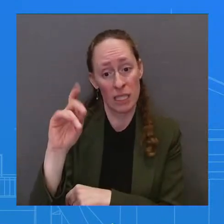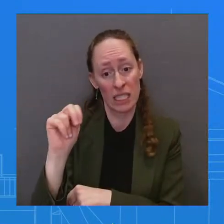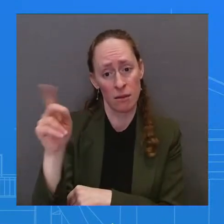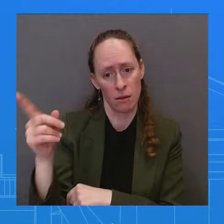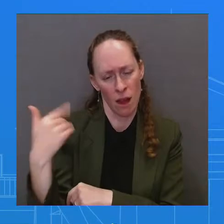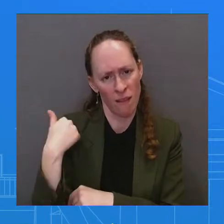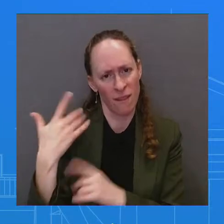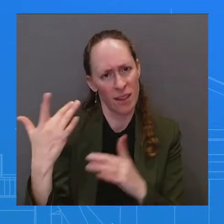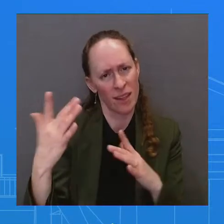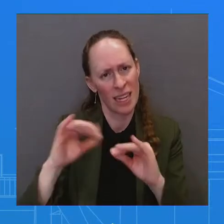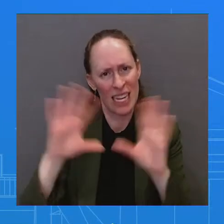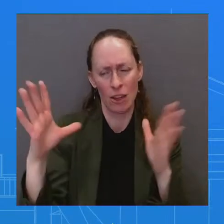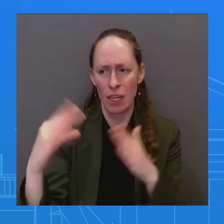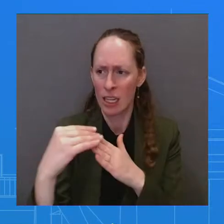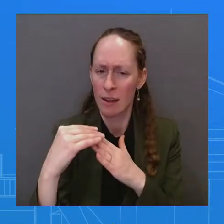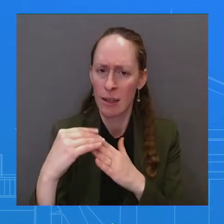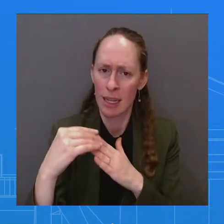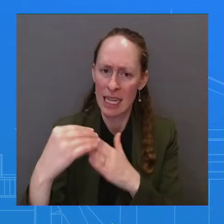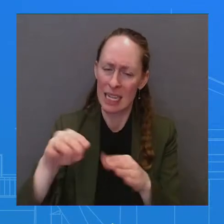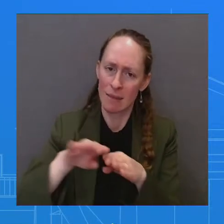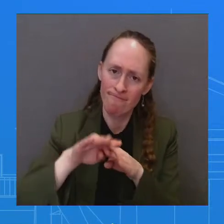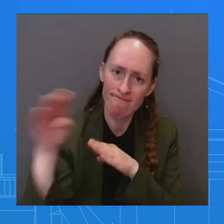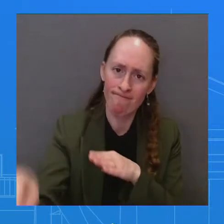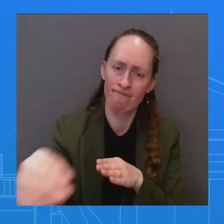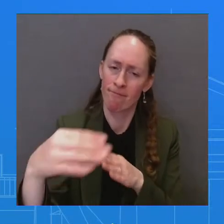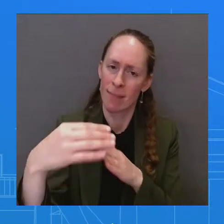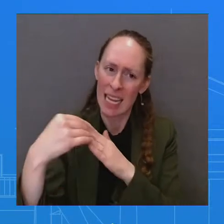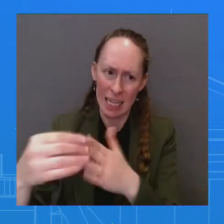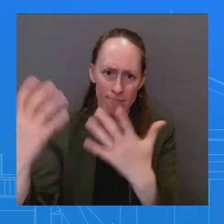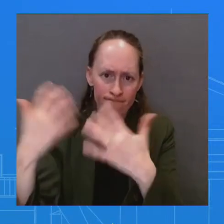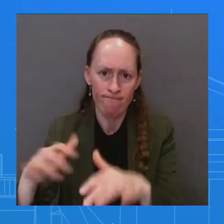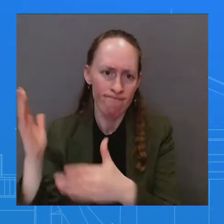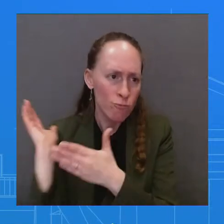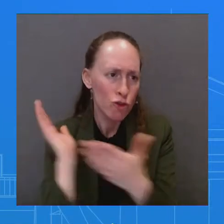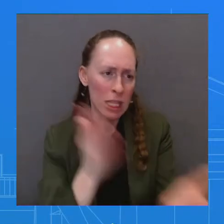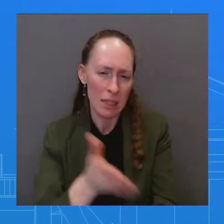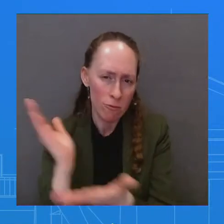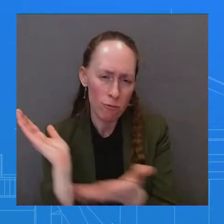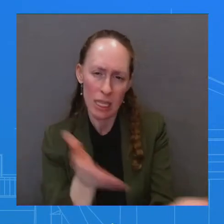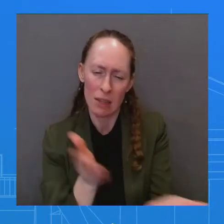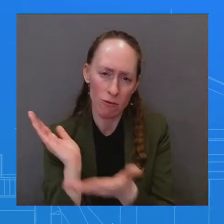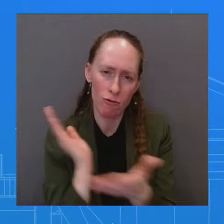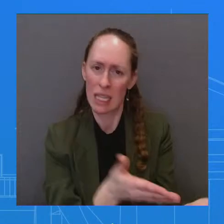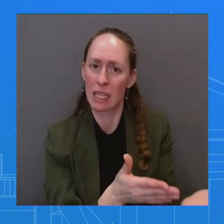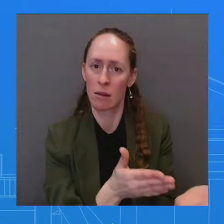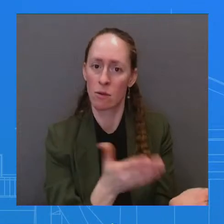than we were even in the last couple of weeks, as well as the removal of -- of individuals out of Gaza